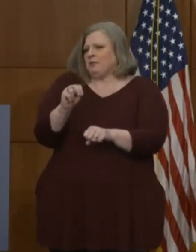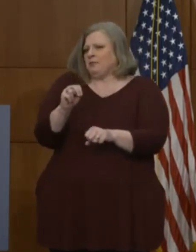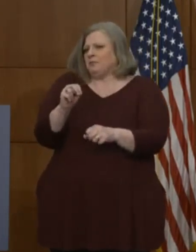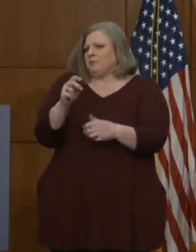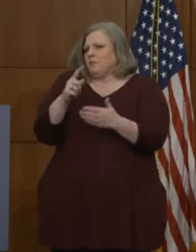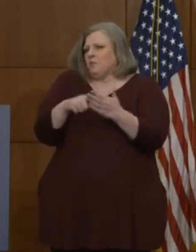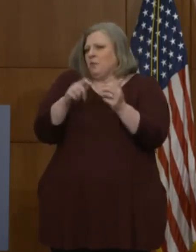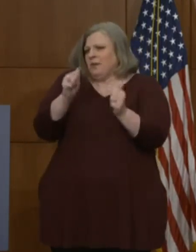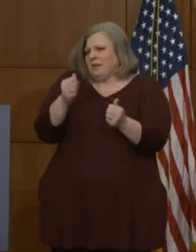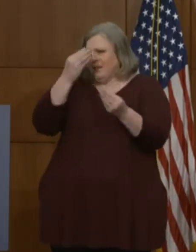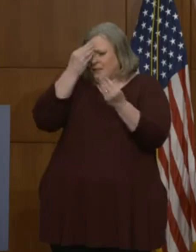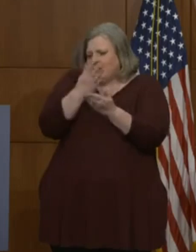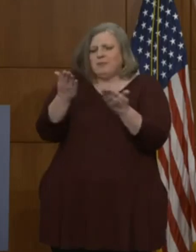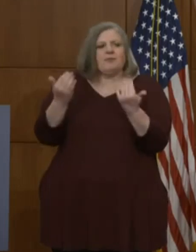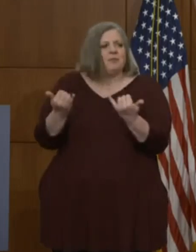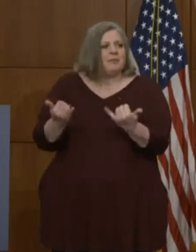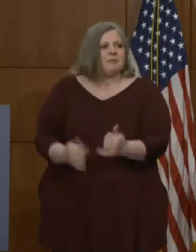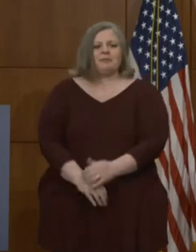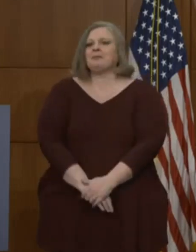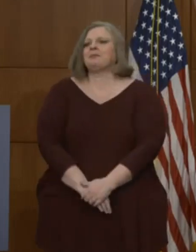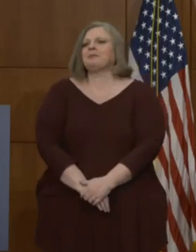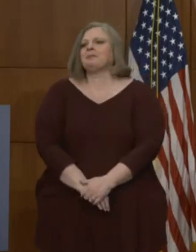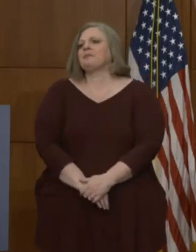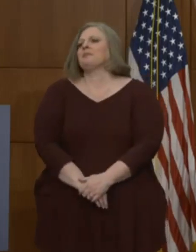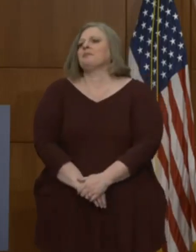THINK THAT’S THAT’S WHAT WE’RE WORKING AND THAT’S THAT’S WHAT